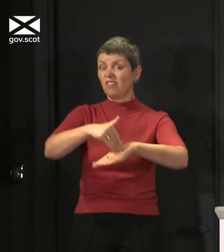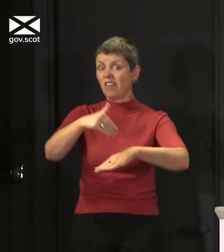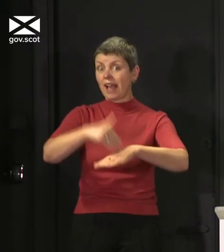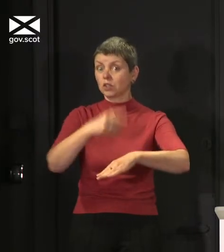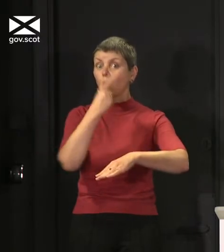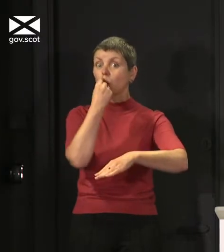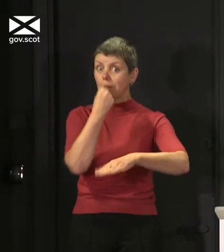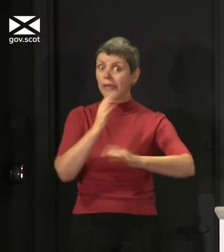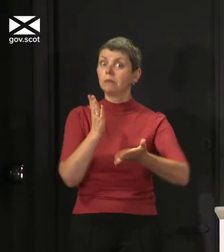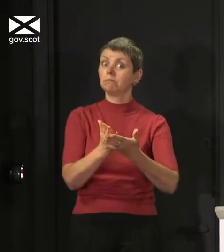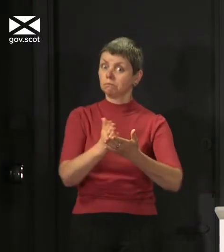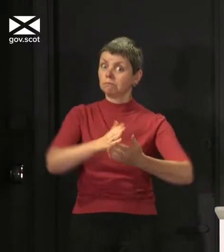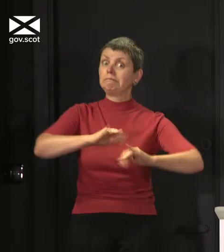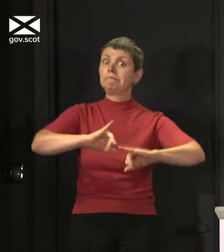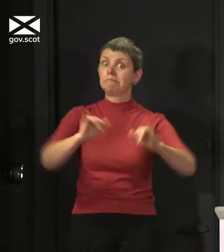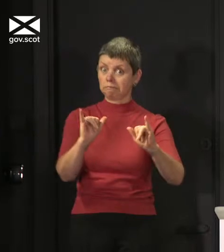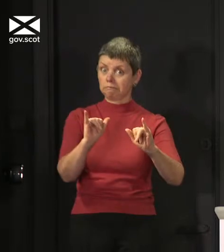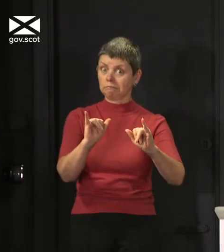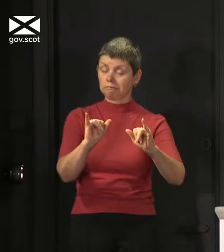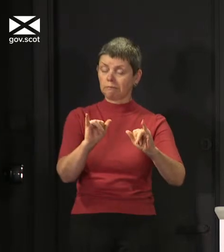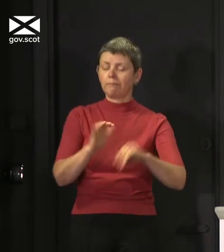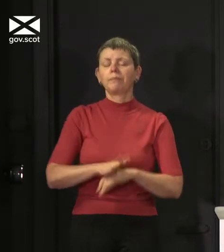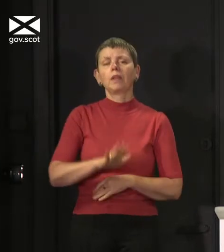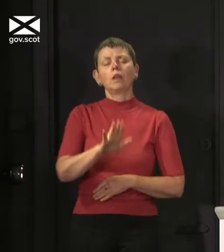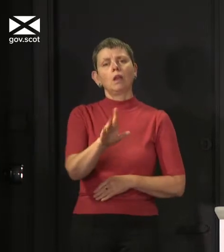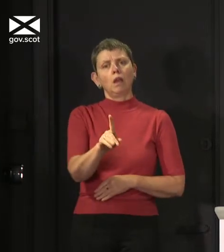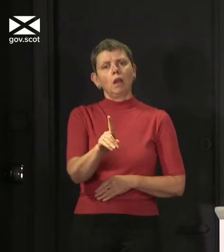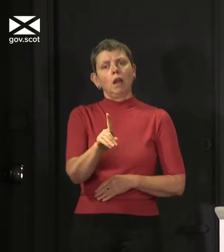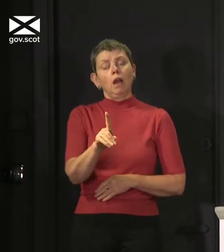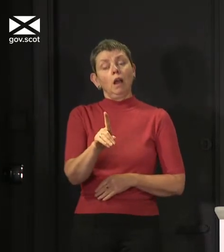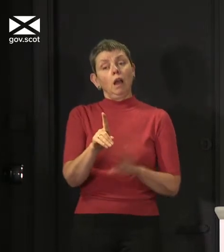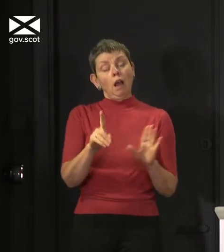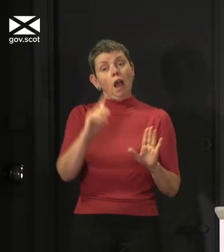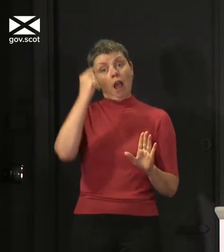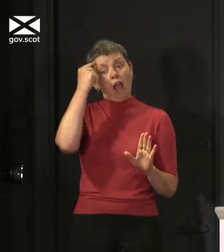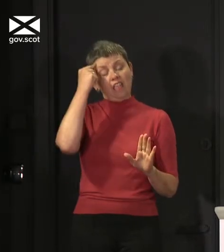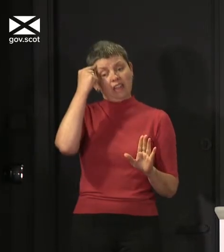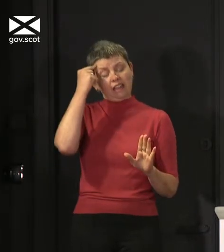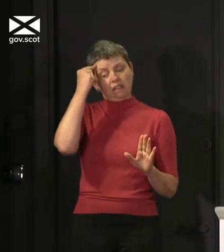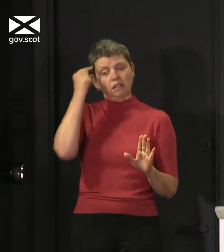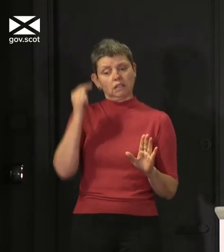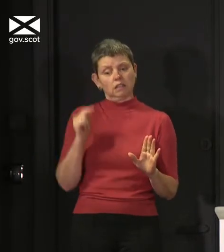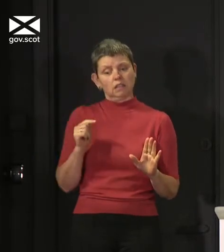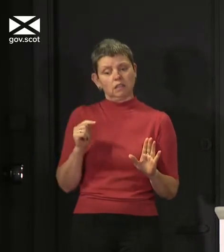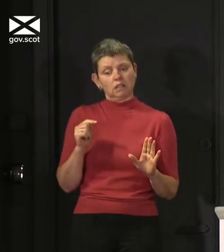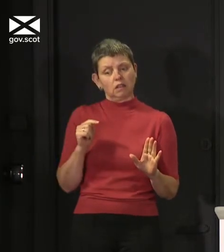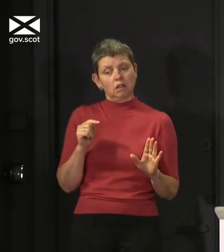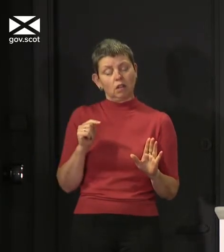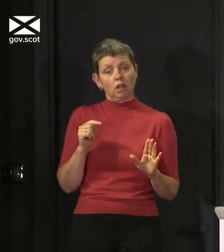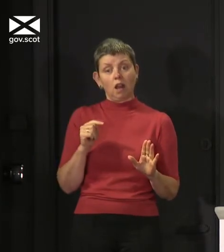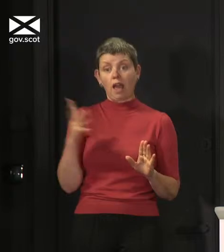There's a not, in my view, entirely unreasonable school of thought that travel restrictions